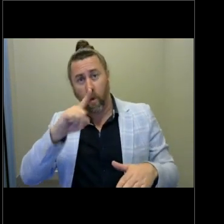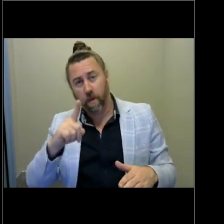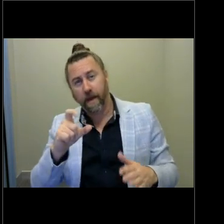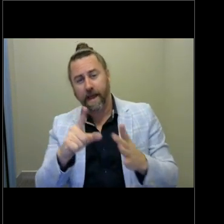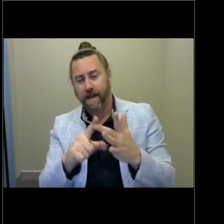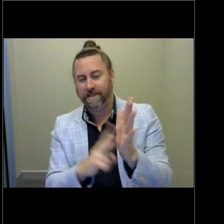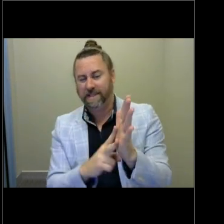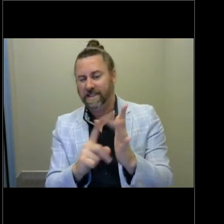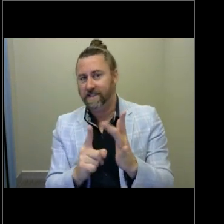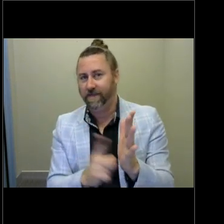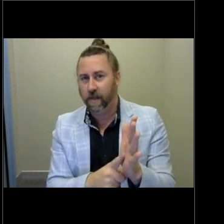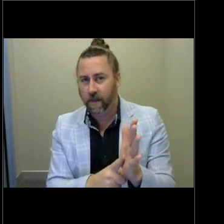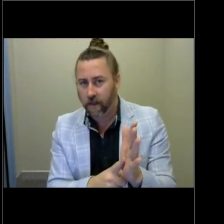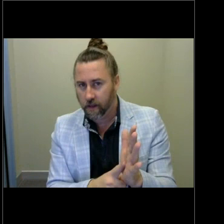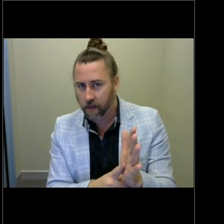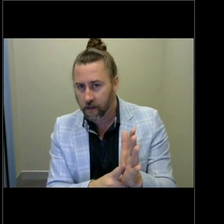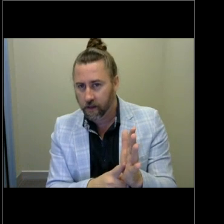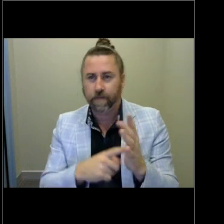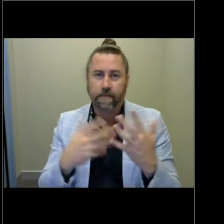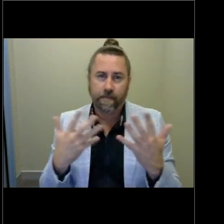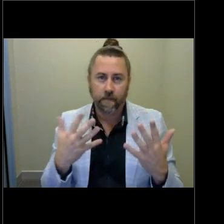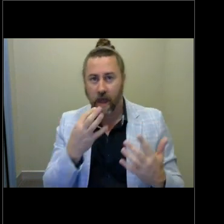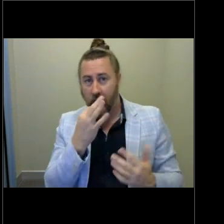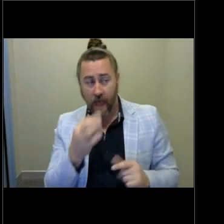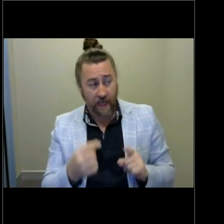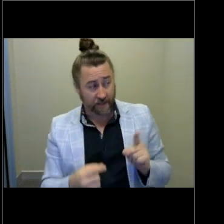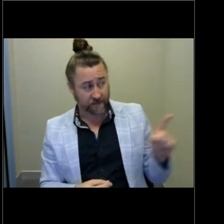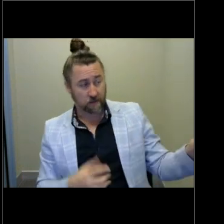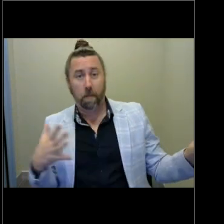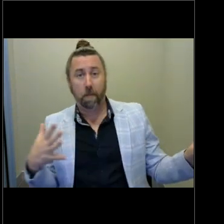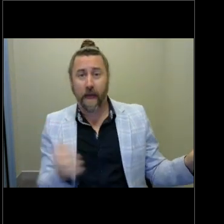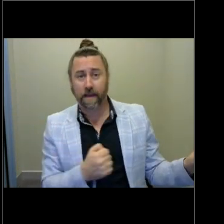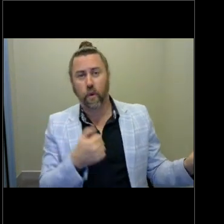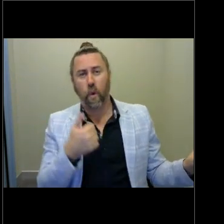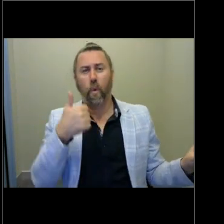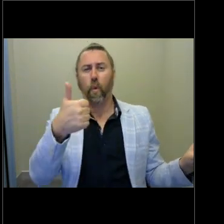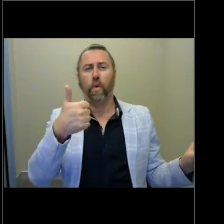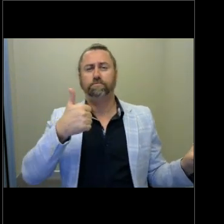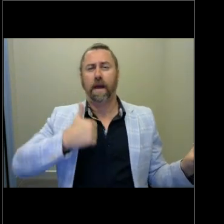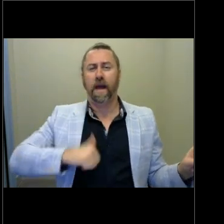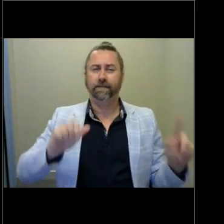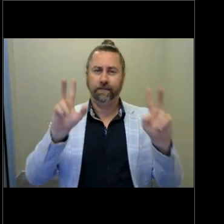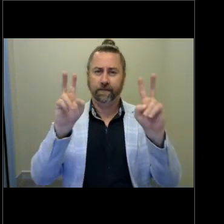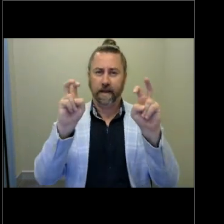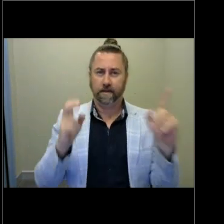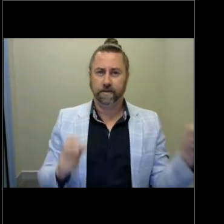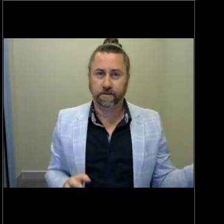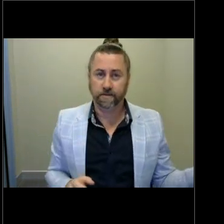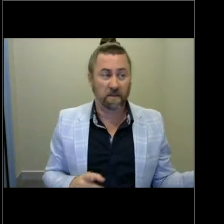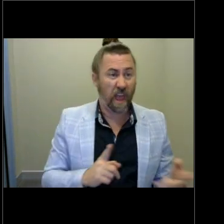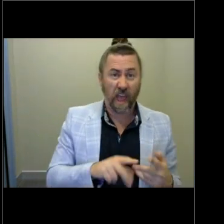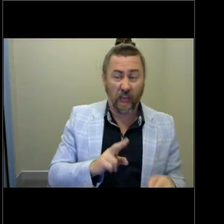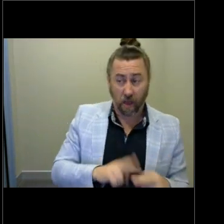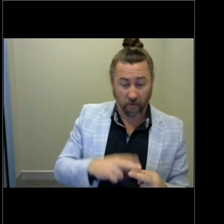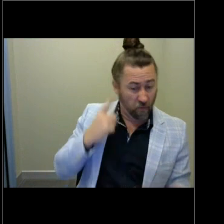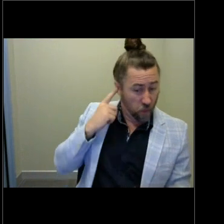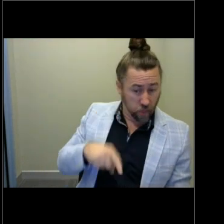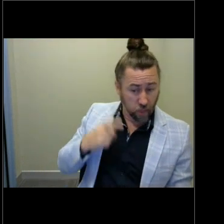It's asking the respondent to be of good behaviour. So if the respondent is disregarding the order and breaching the order it's important for